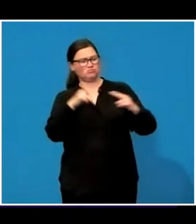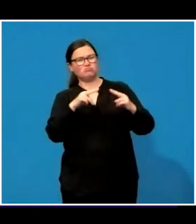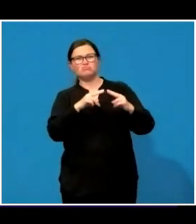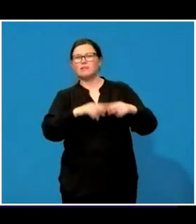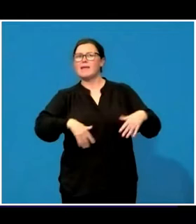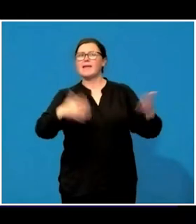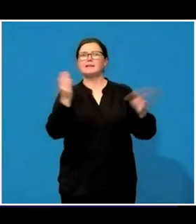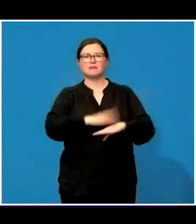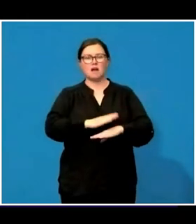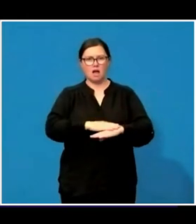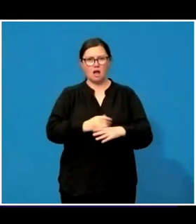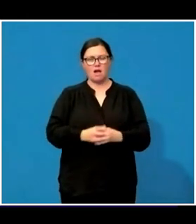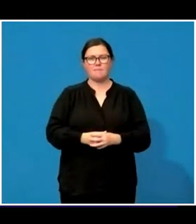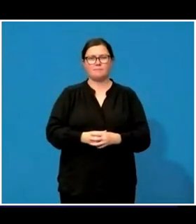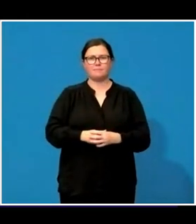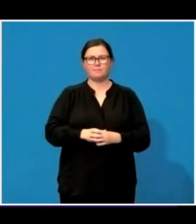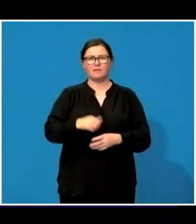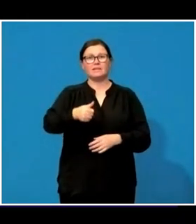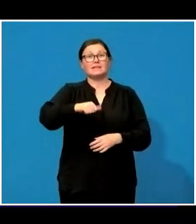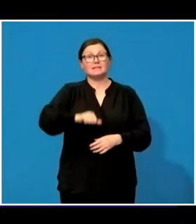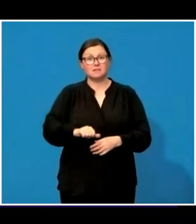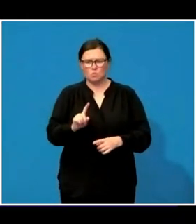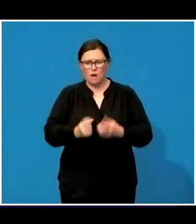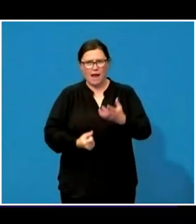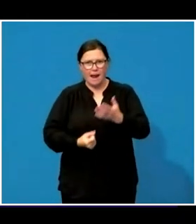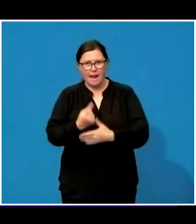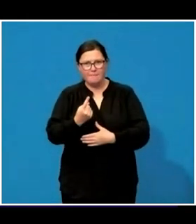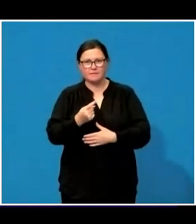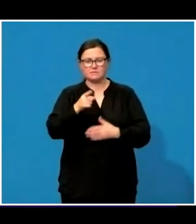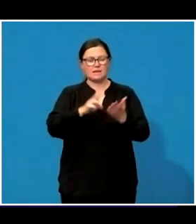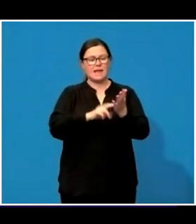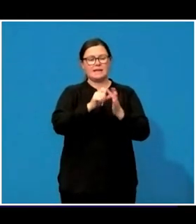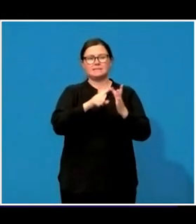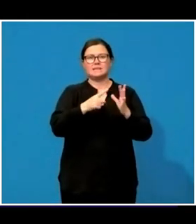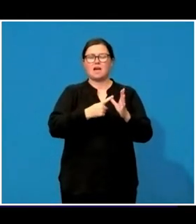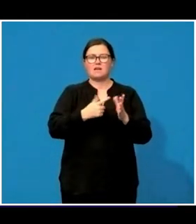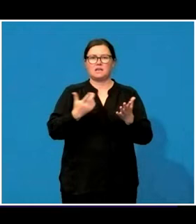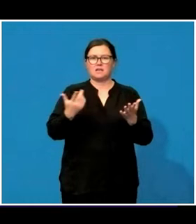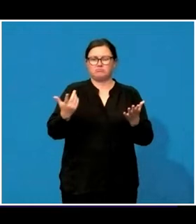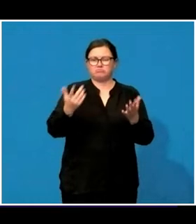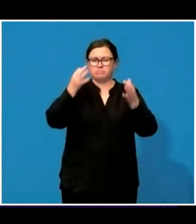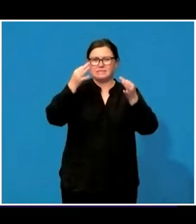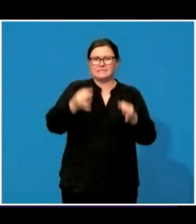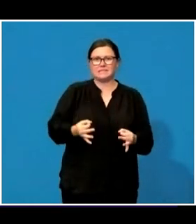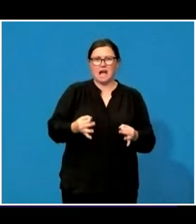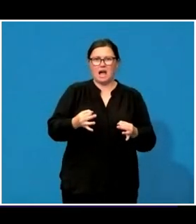The agency decided that they would withdraw funding from him - from his SIL, from his supported independent living.